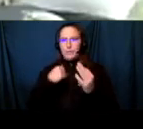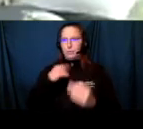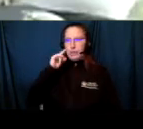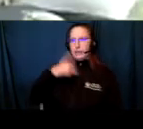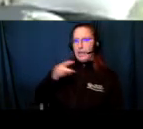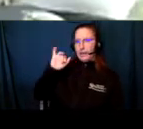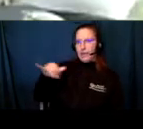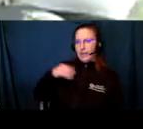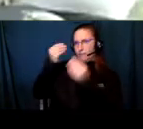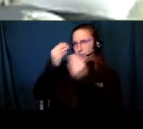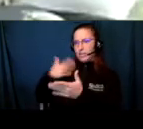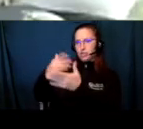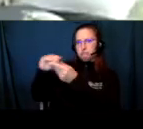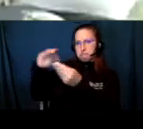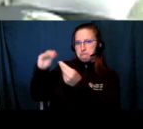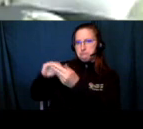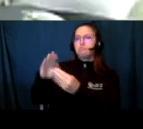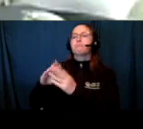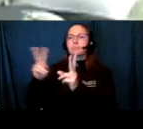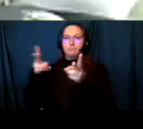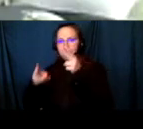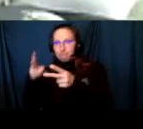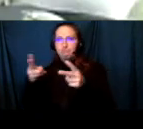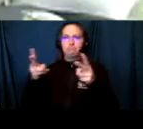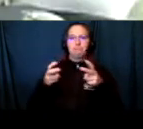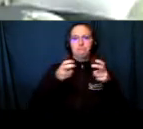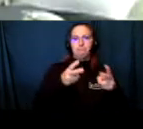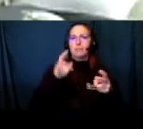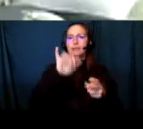infants and toddlers would might be interested in hearing about or seeing.